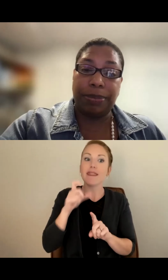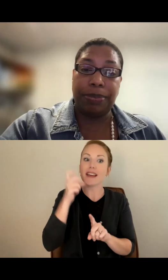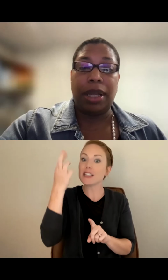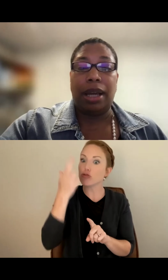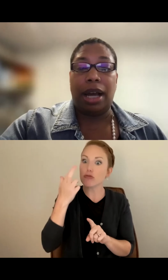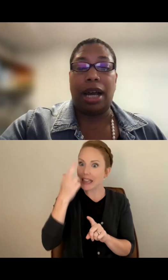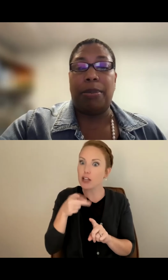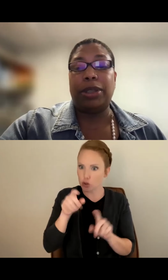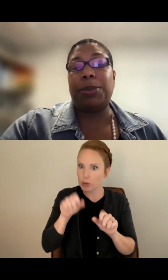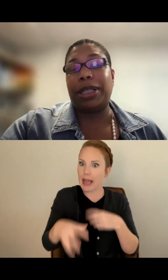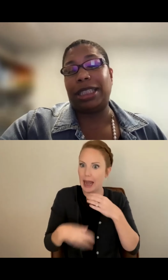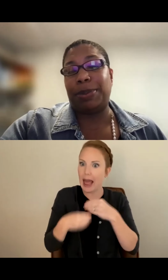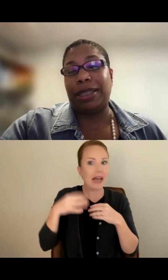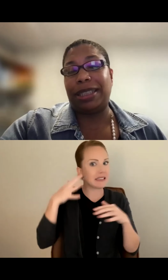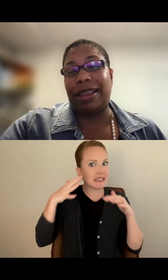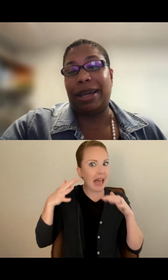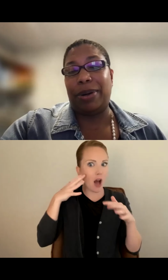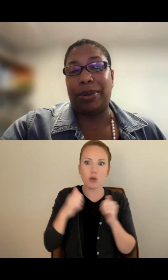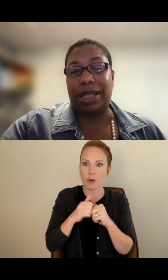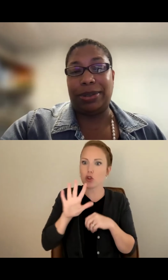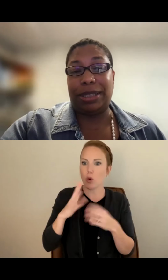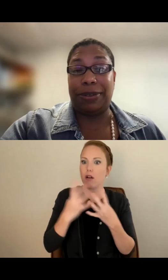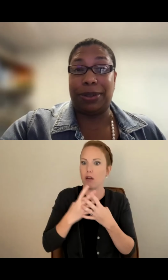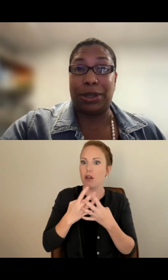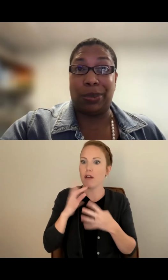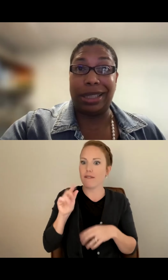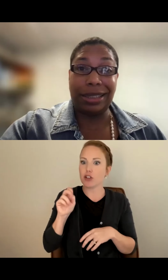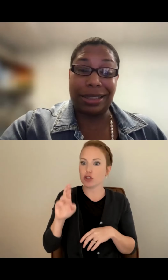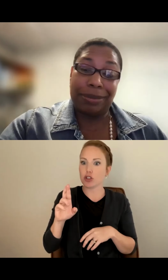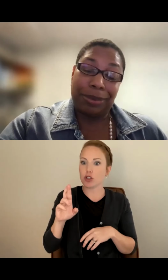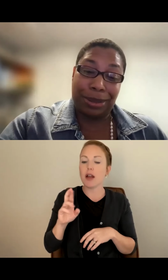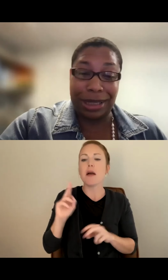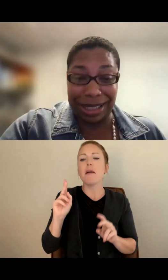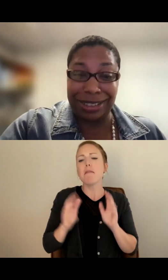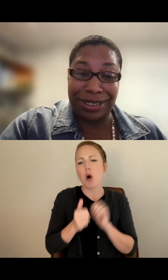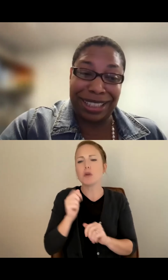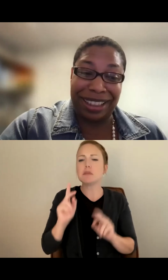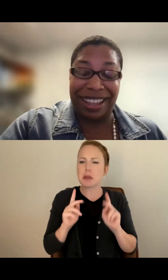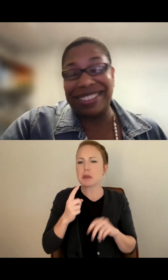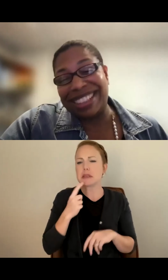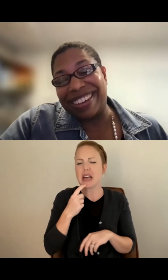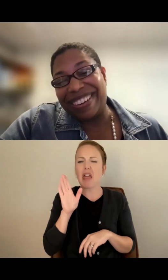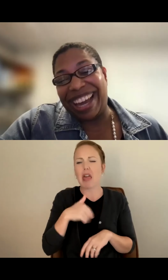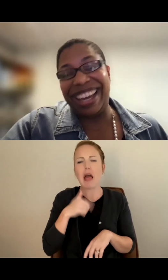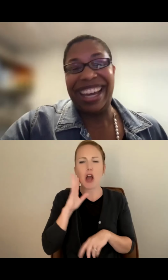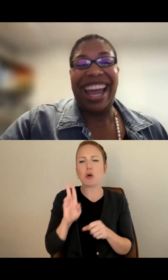Most participants said that they would only use the filter once which was an interesting thing. I was like, "OK".